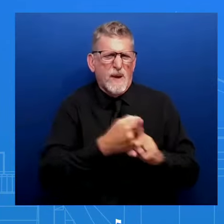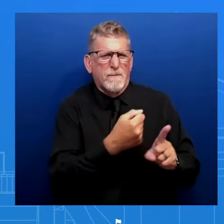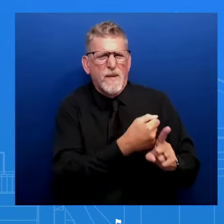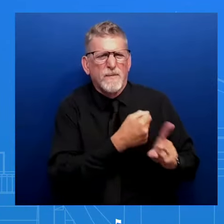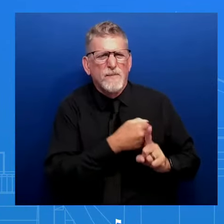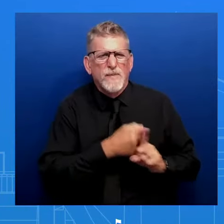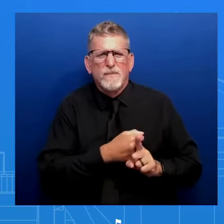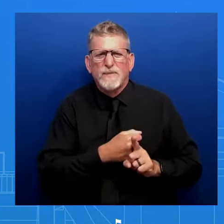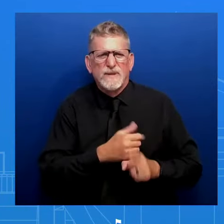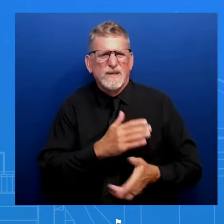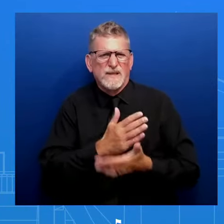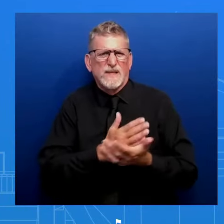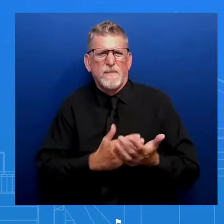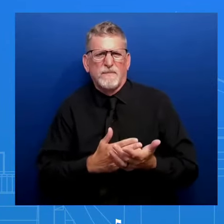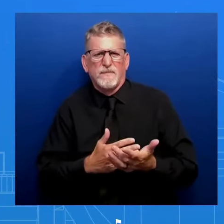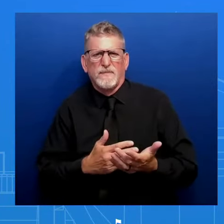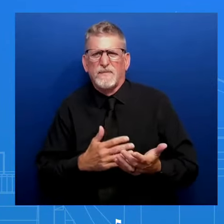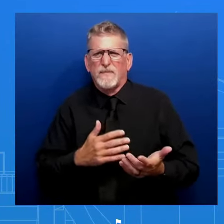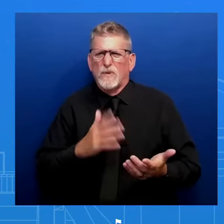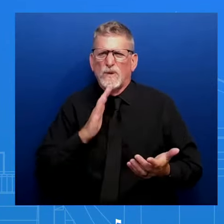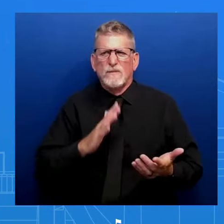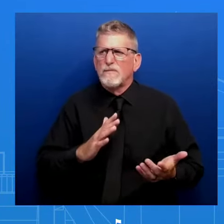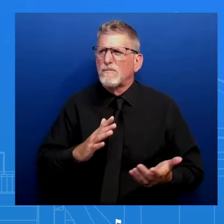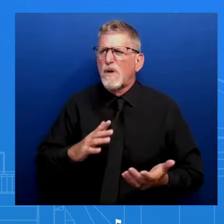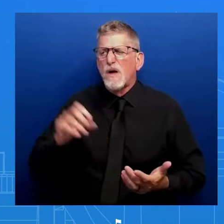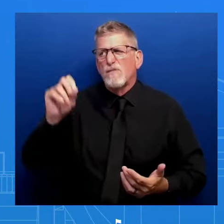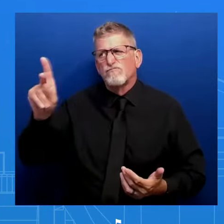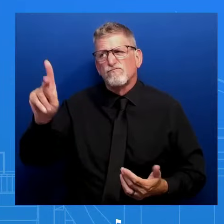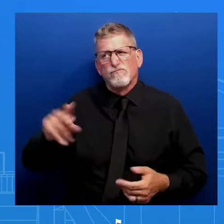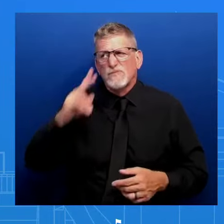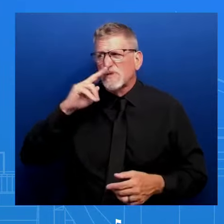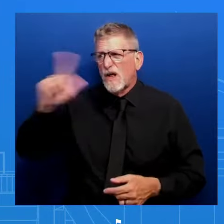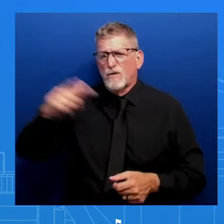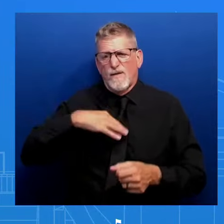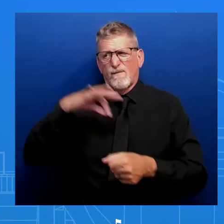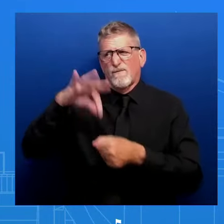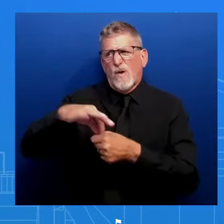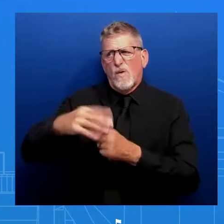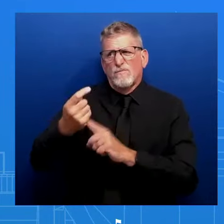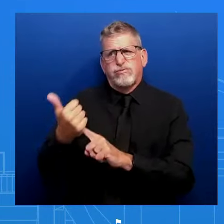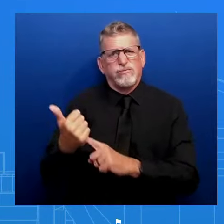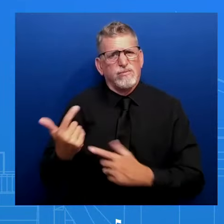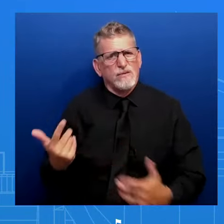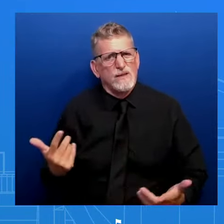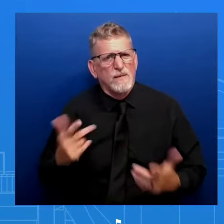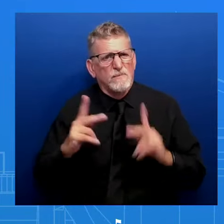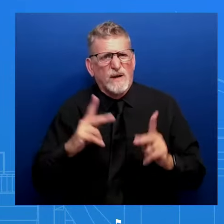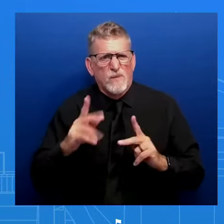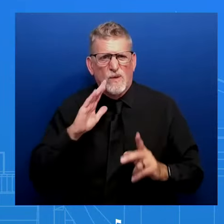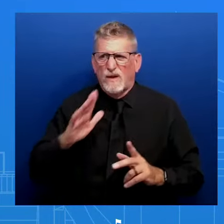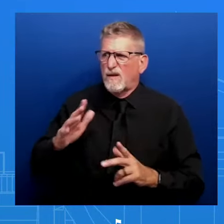for a variety of reasons. And we're going to lose that talent because they're not willing -- they aren't willing as a family to stay behind.